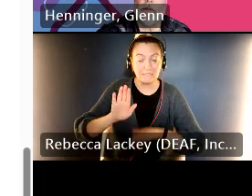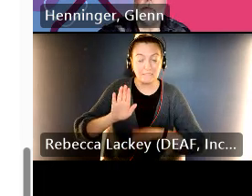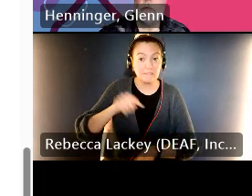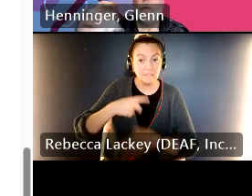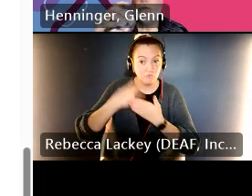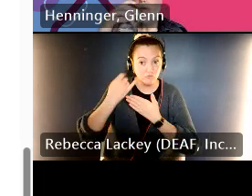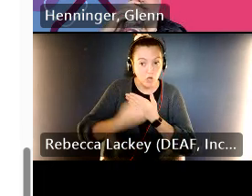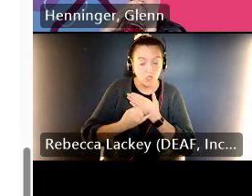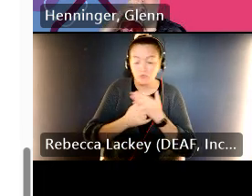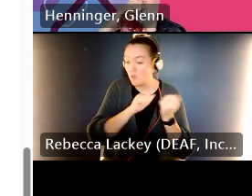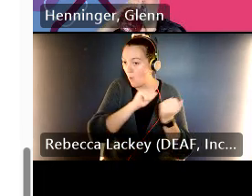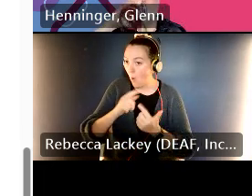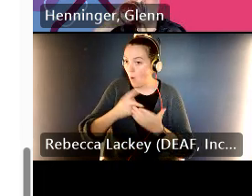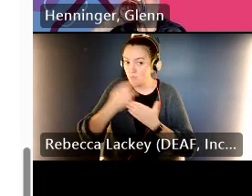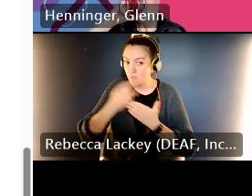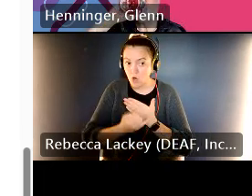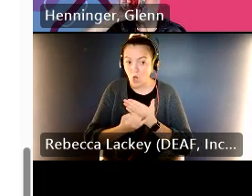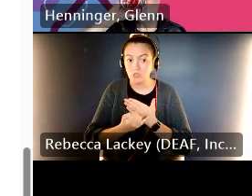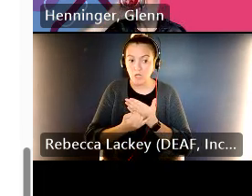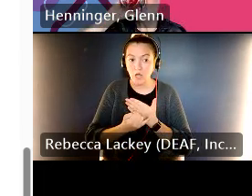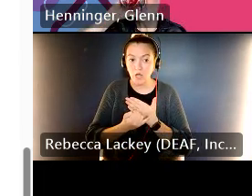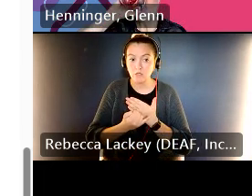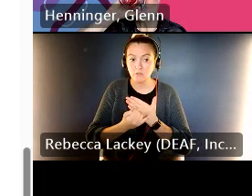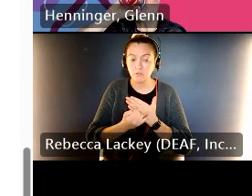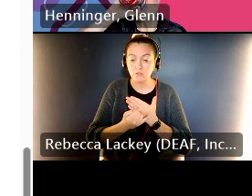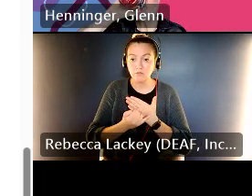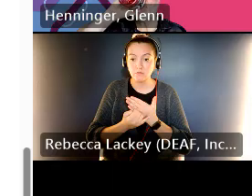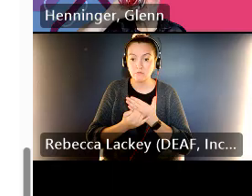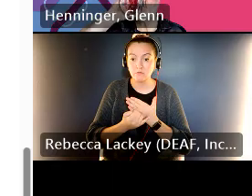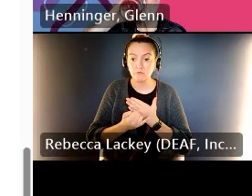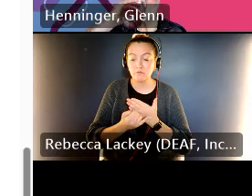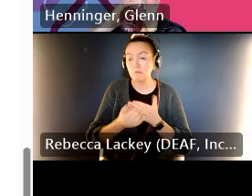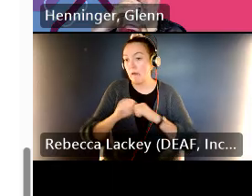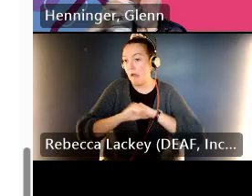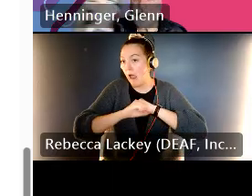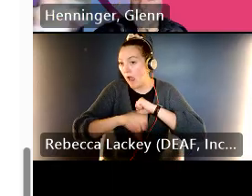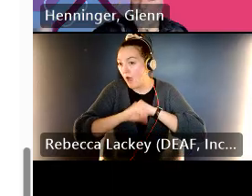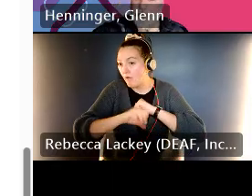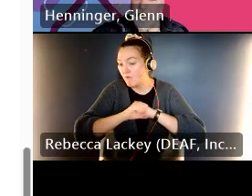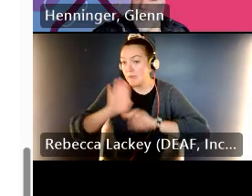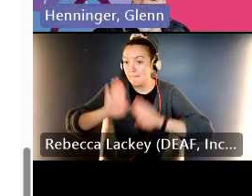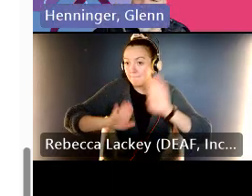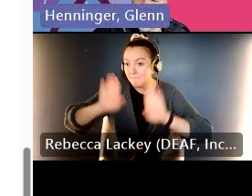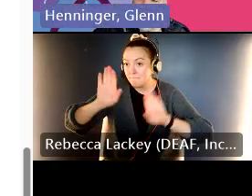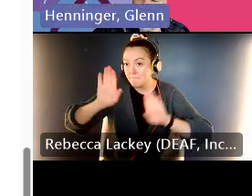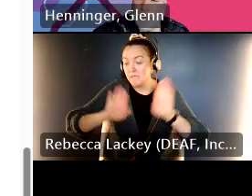All of our projects get, you know, advertised and bids to the general